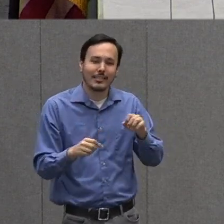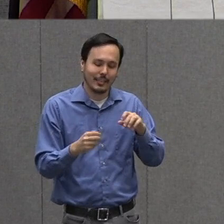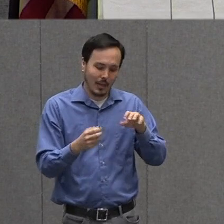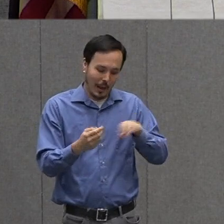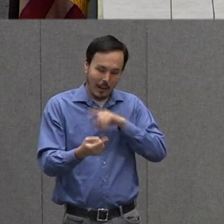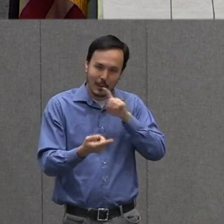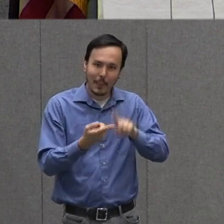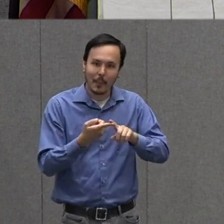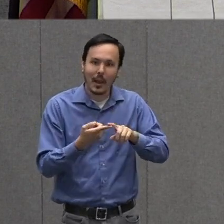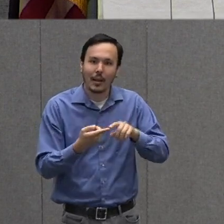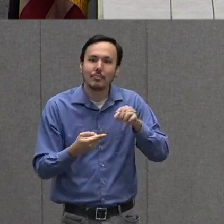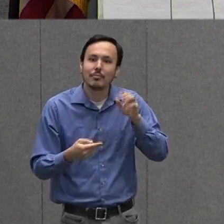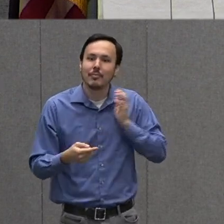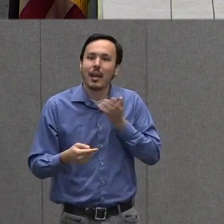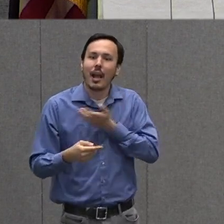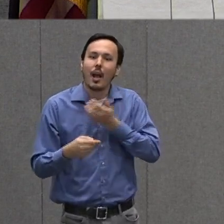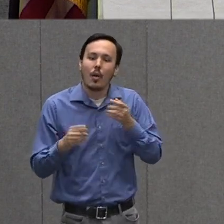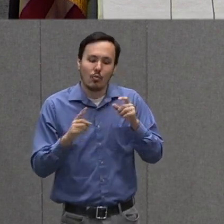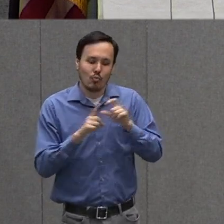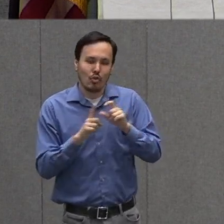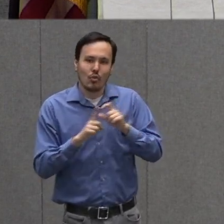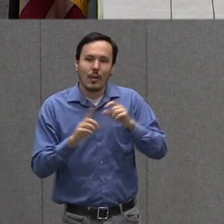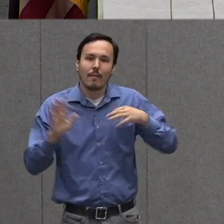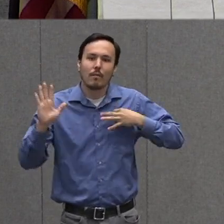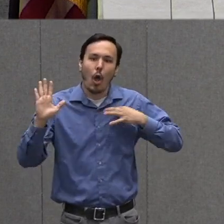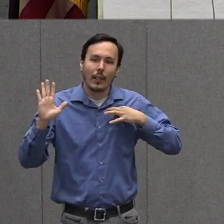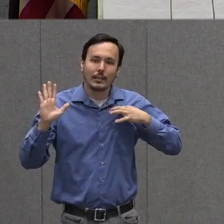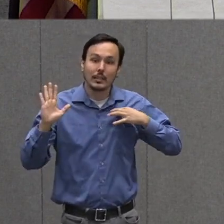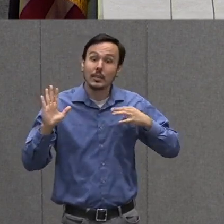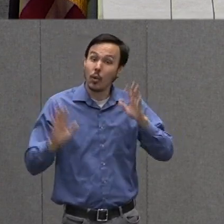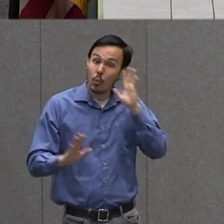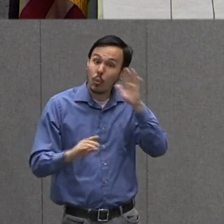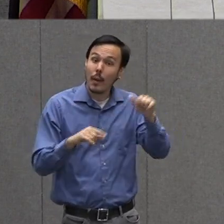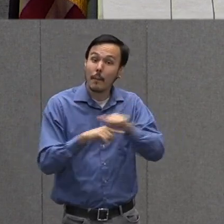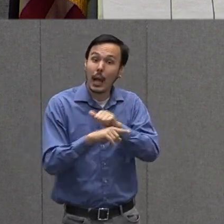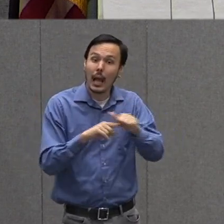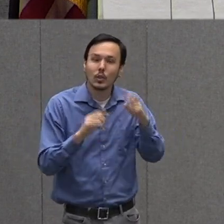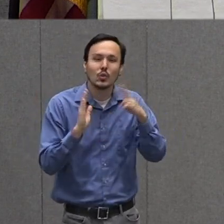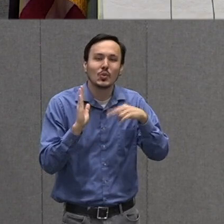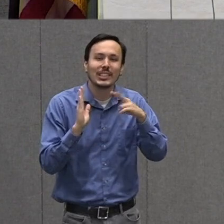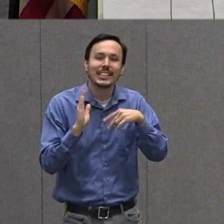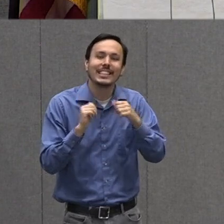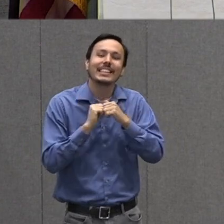We're going to practice reading through this chant together. You're going to notice some high-level